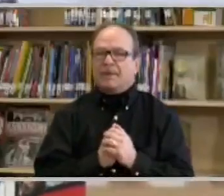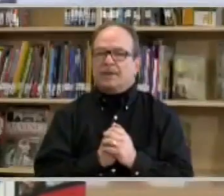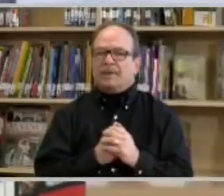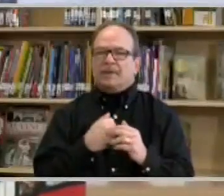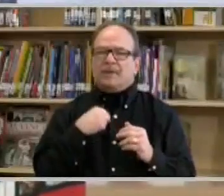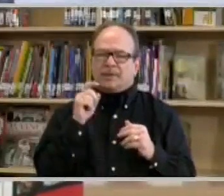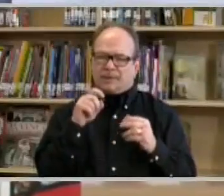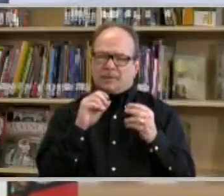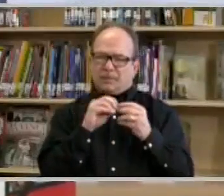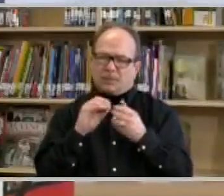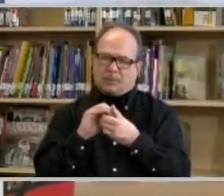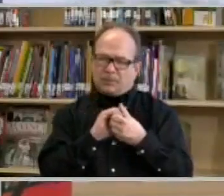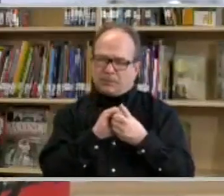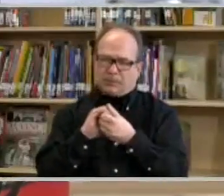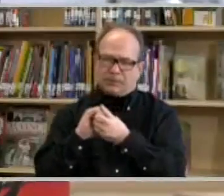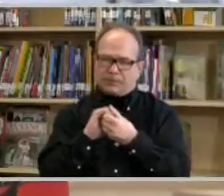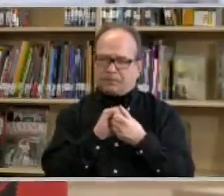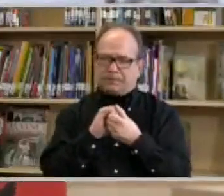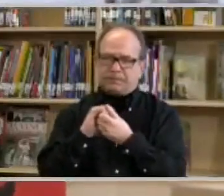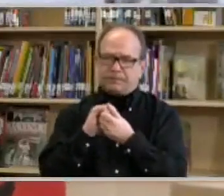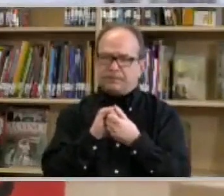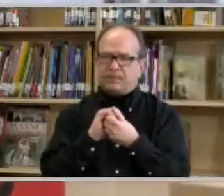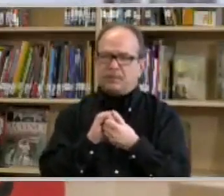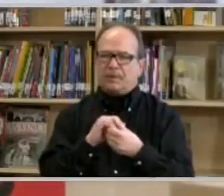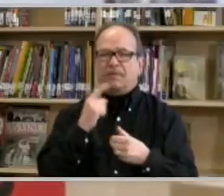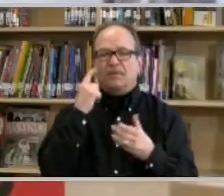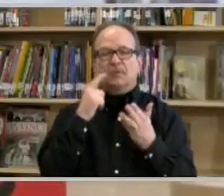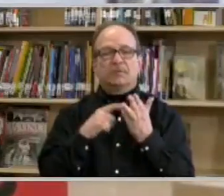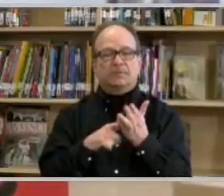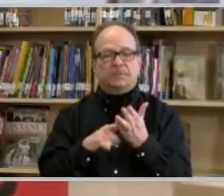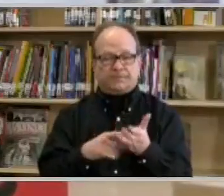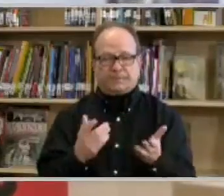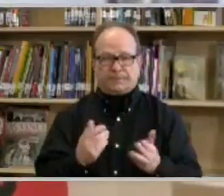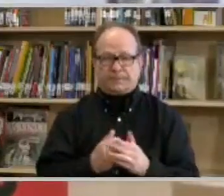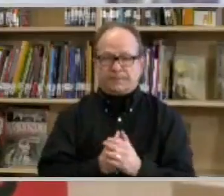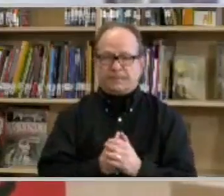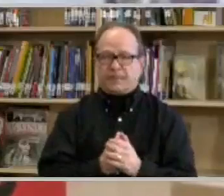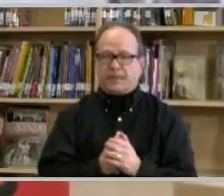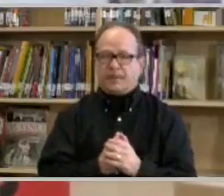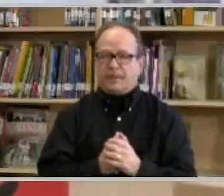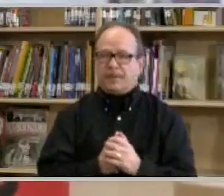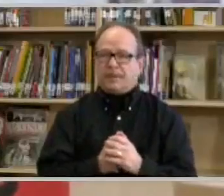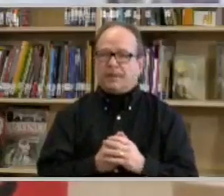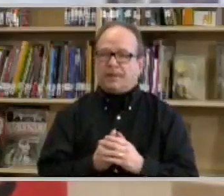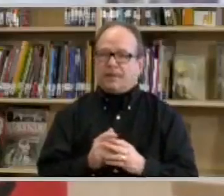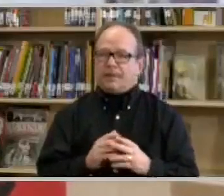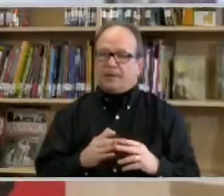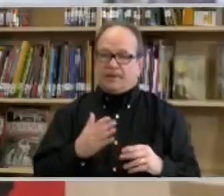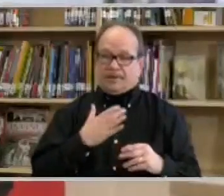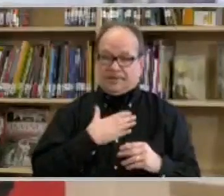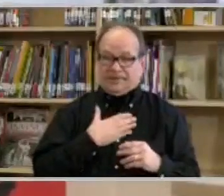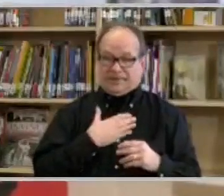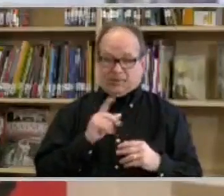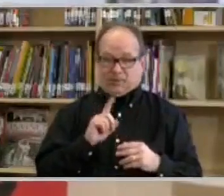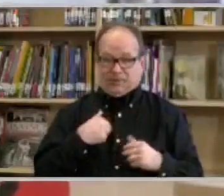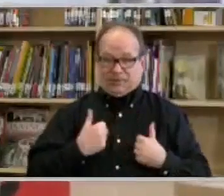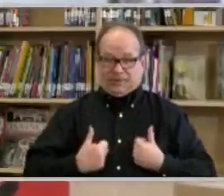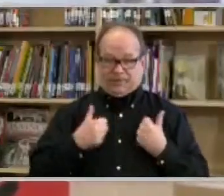NEED MORE PARTNERS AROUND THE TABLE.